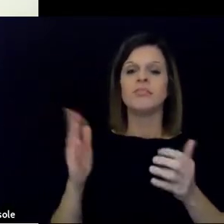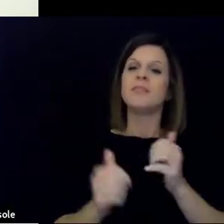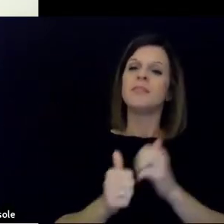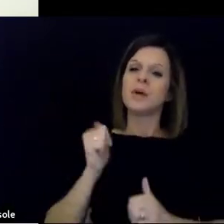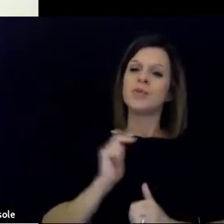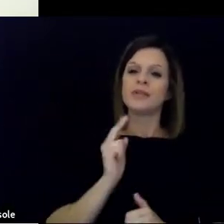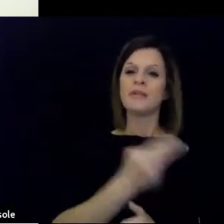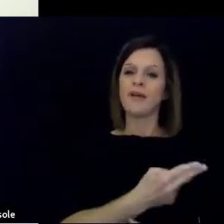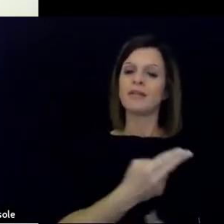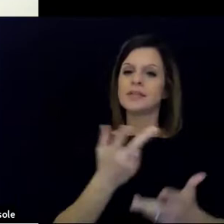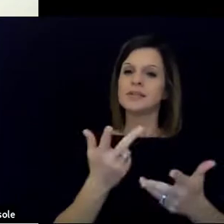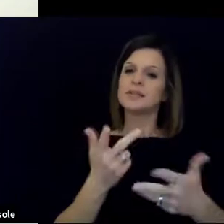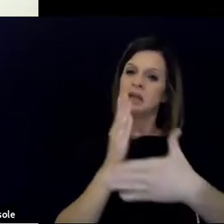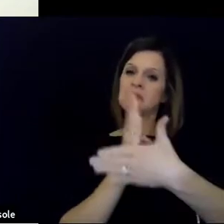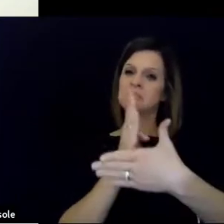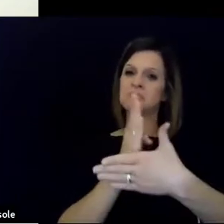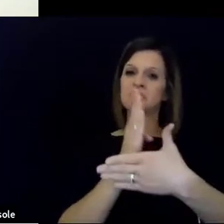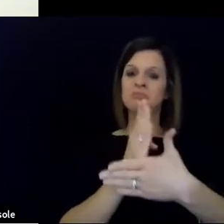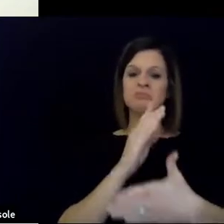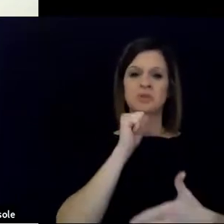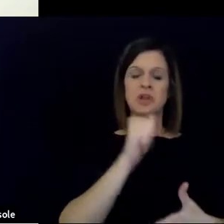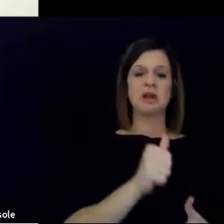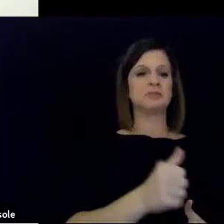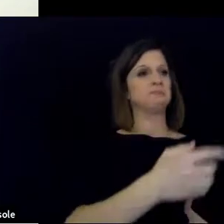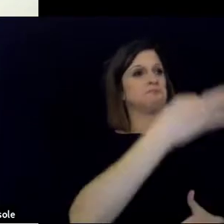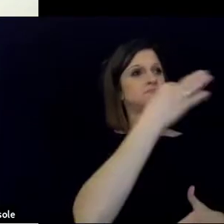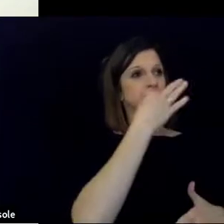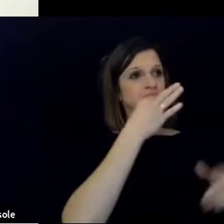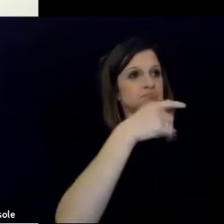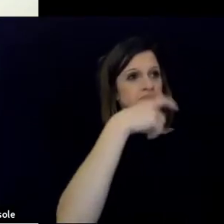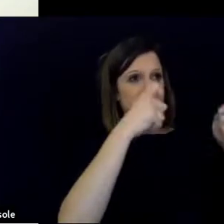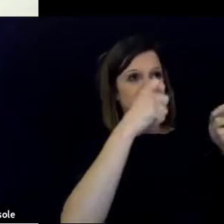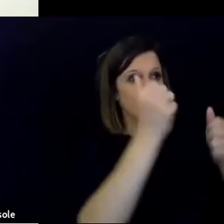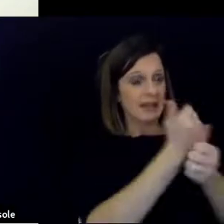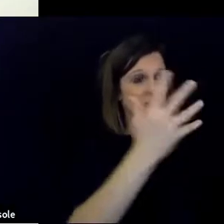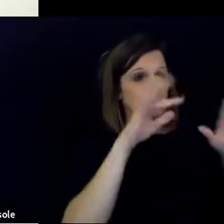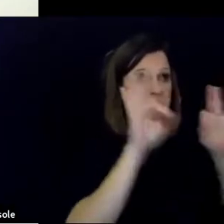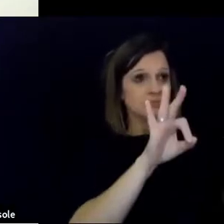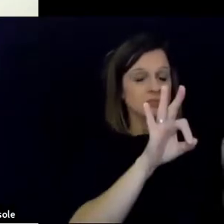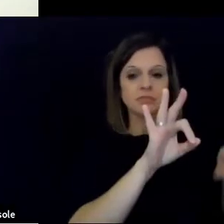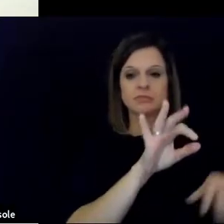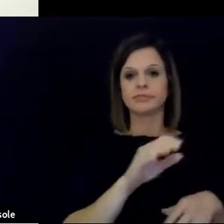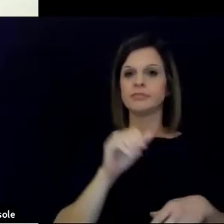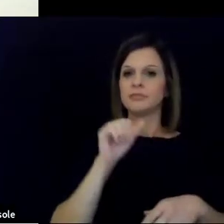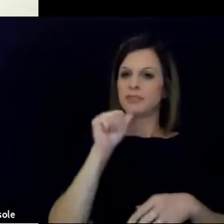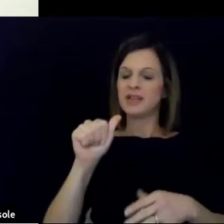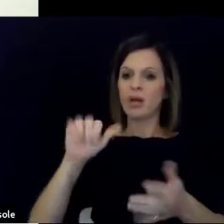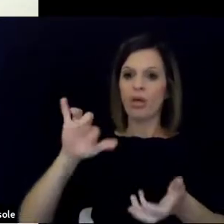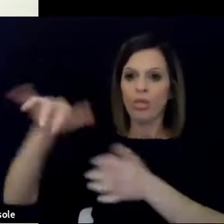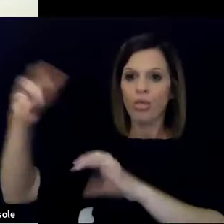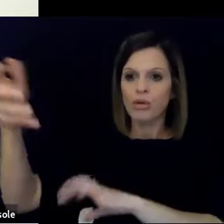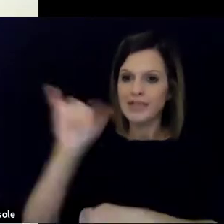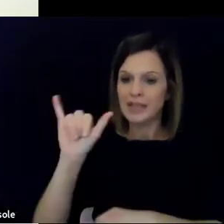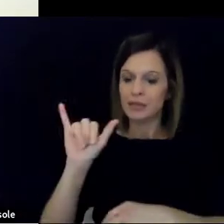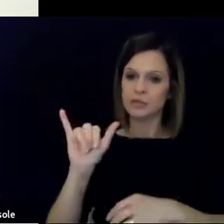we should all be perfectly regulated at all times, that's just not really very human, nor do we want to live